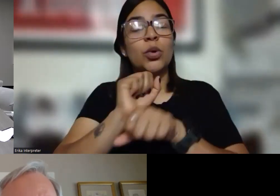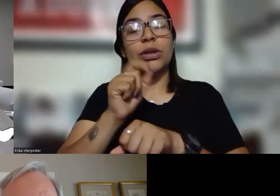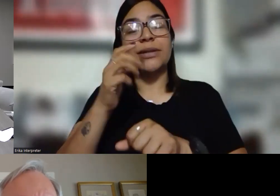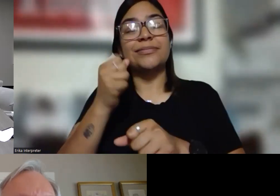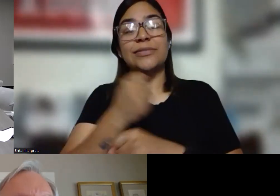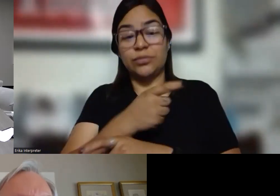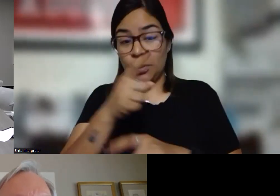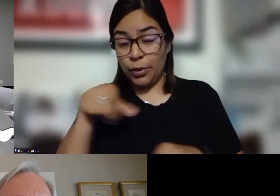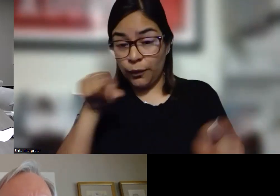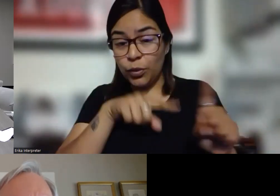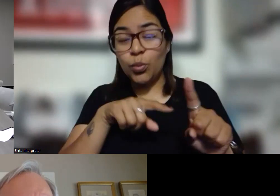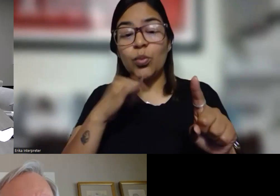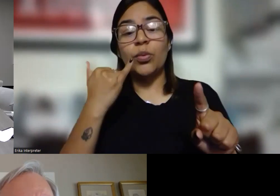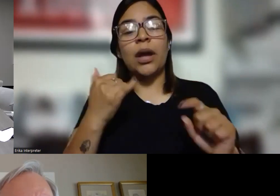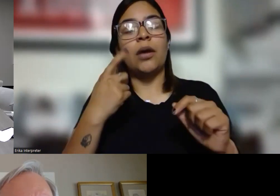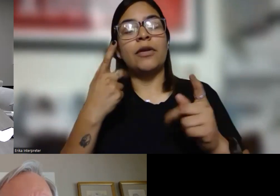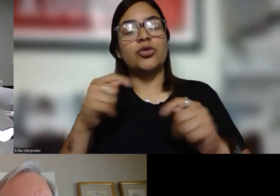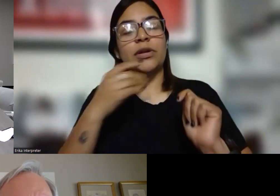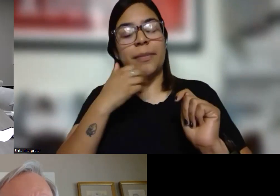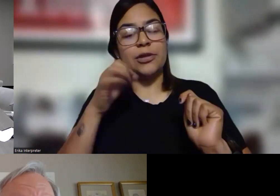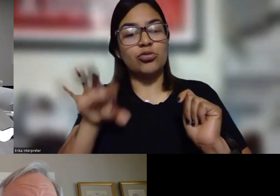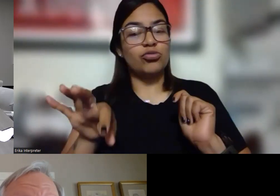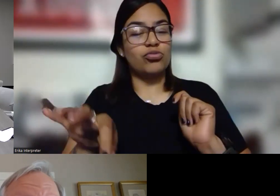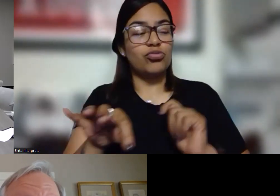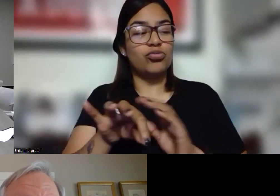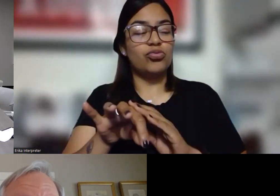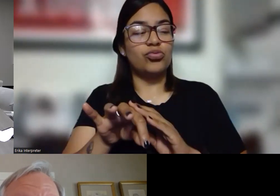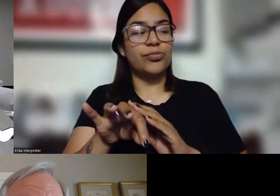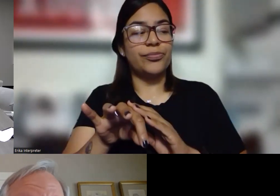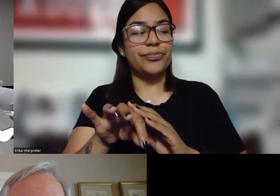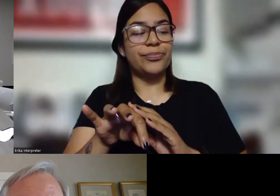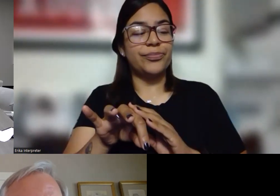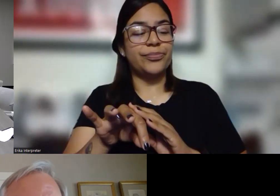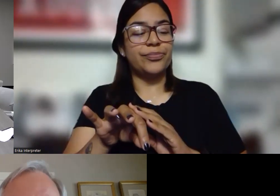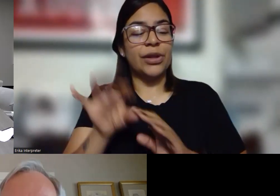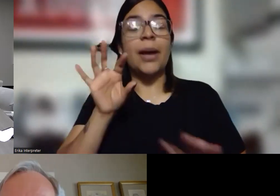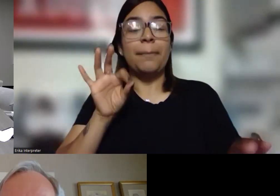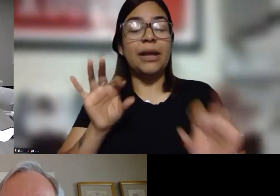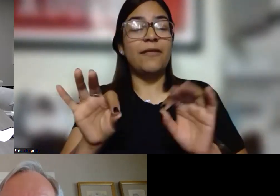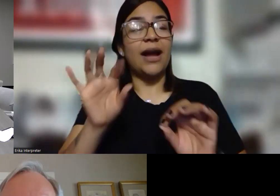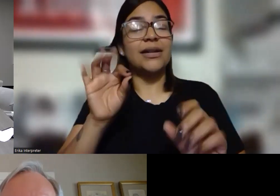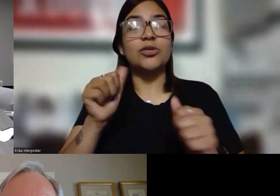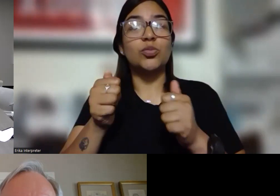that in terms of addressing that and because we really do believe in in the necessity of of the